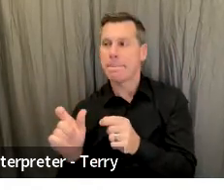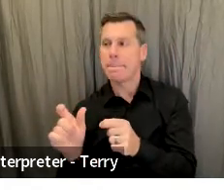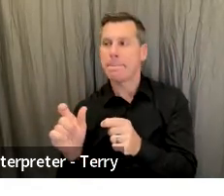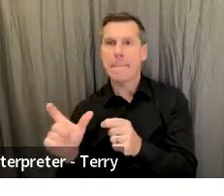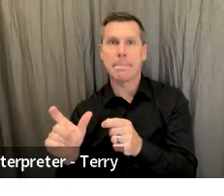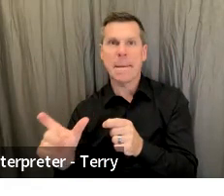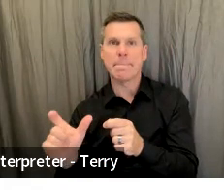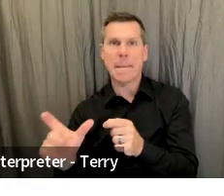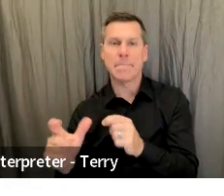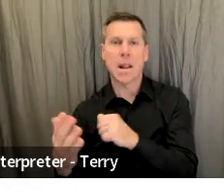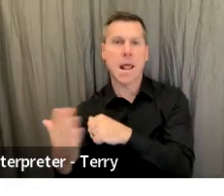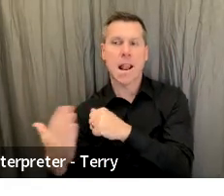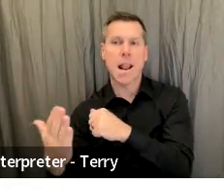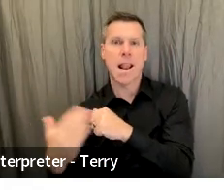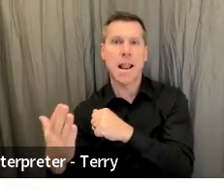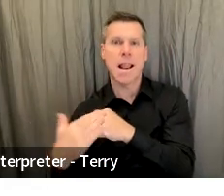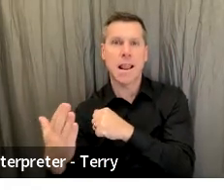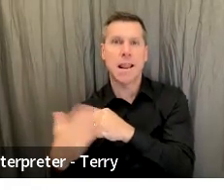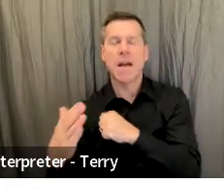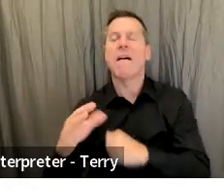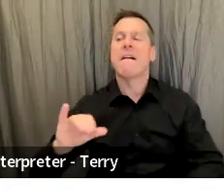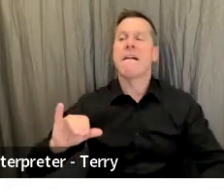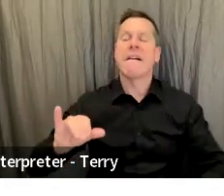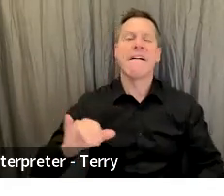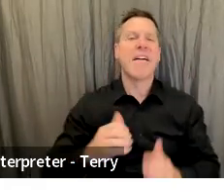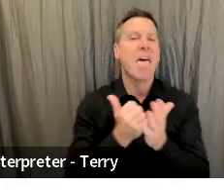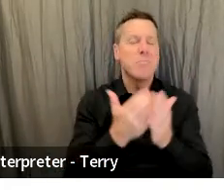So we really went through and tested this material before we put it